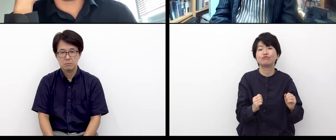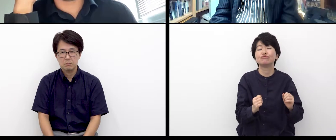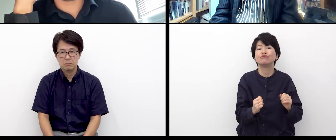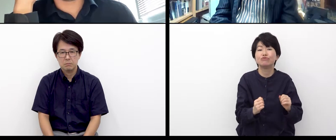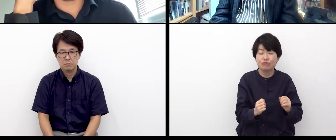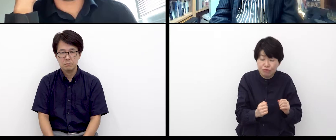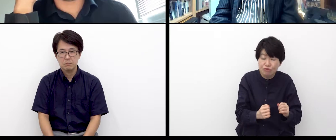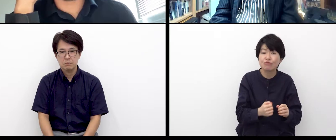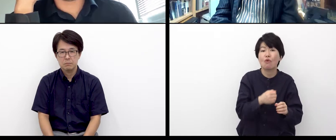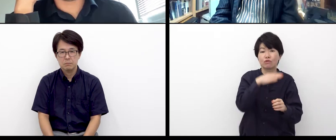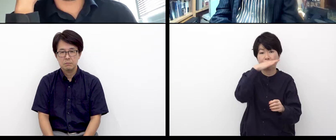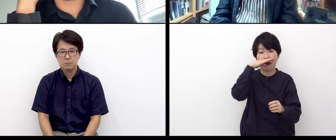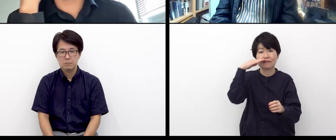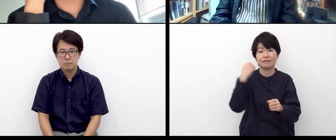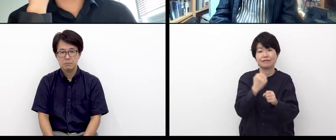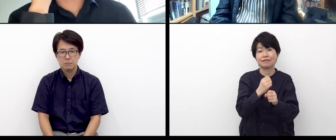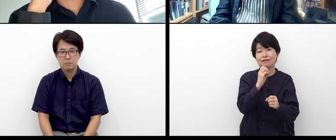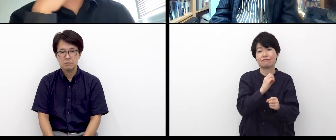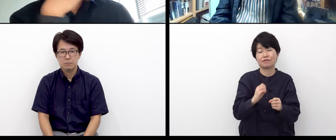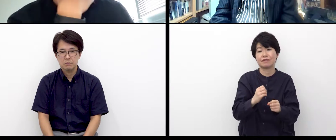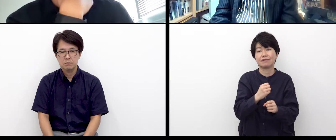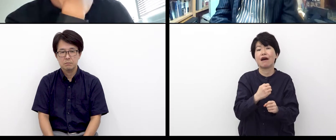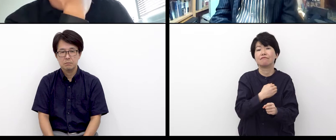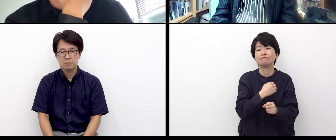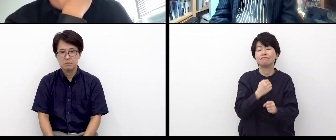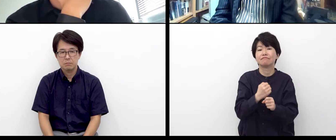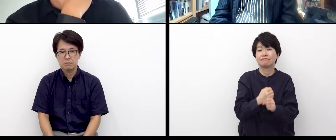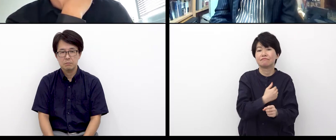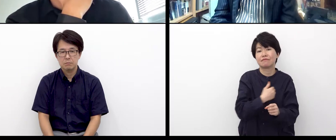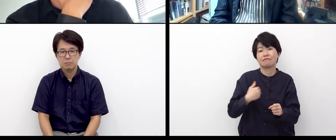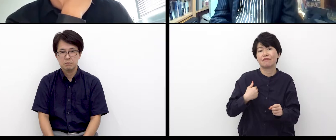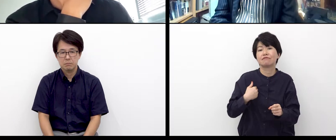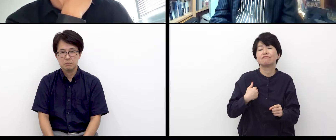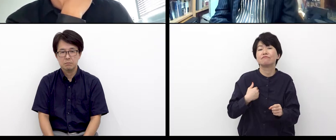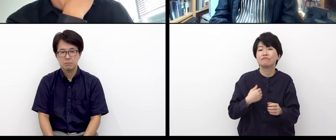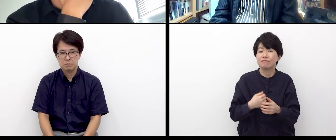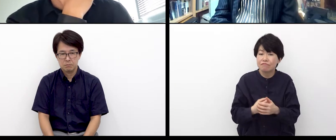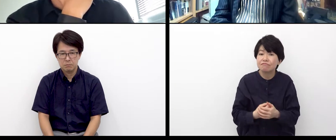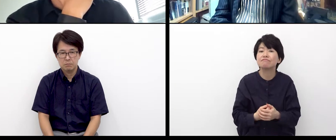in some cases, so we can’t deny everything at a time.